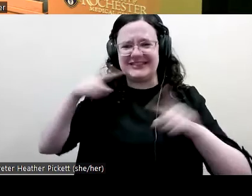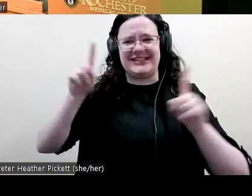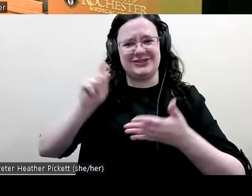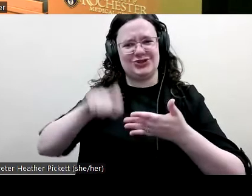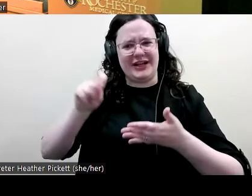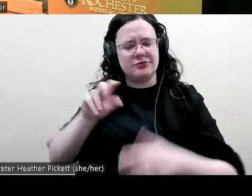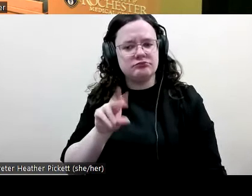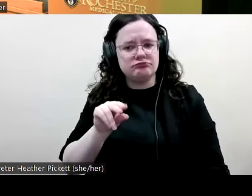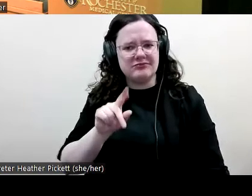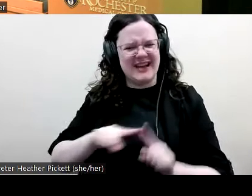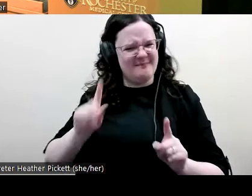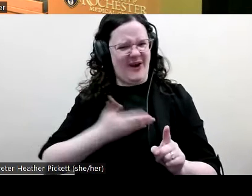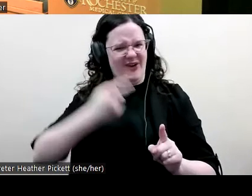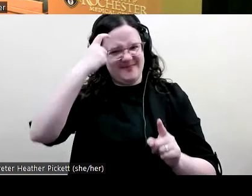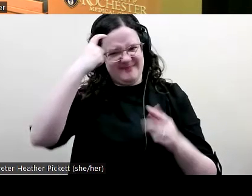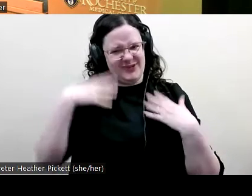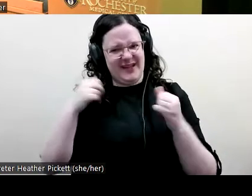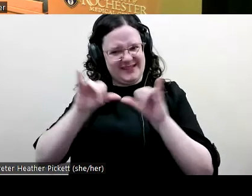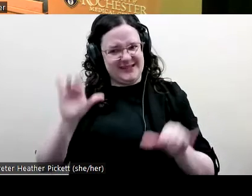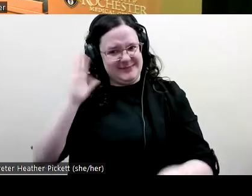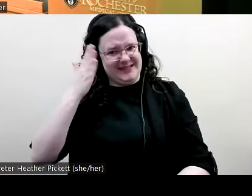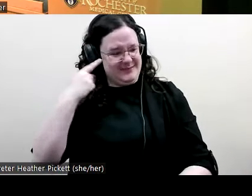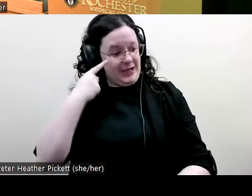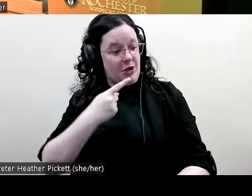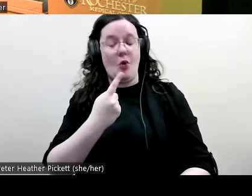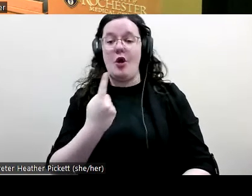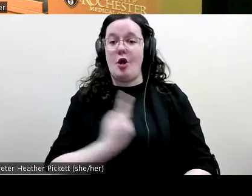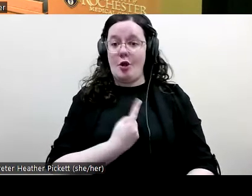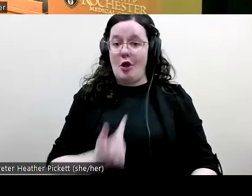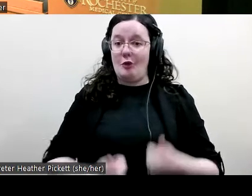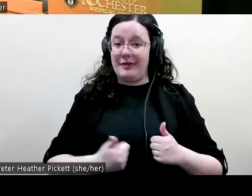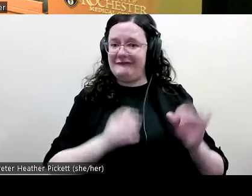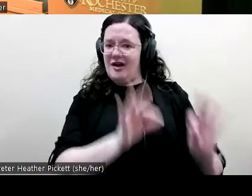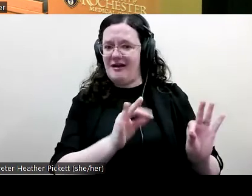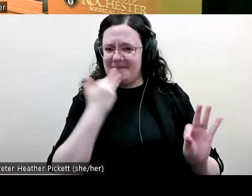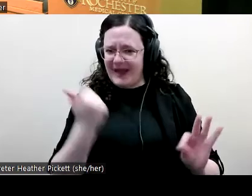it and it's like if they're still living in you know um a group setting or with their family or